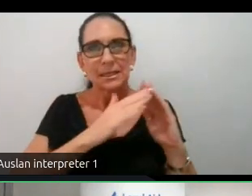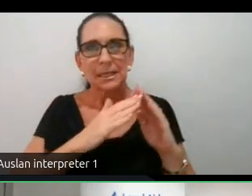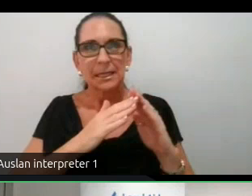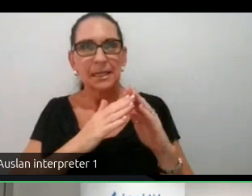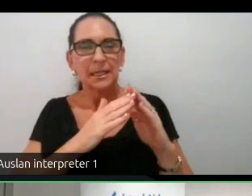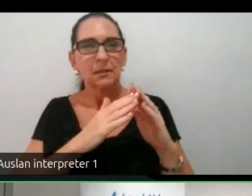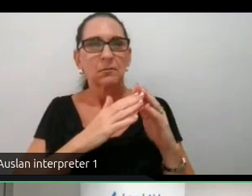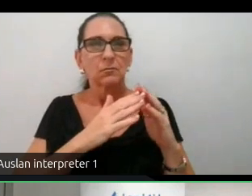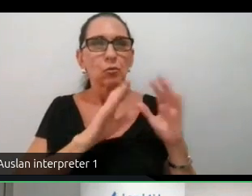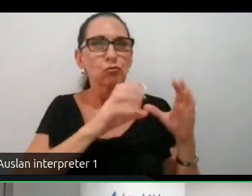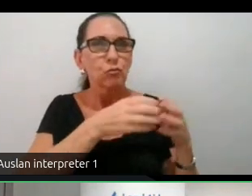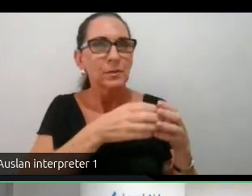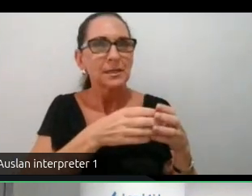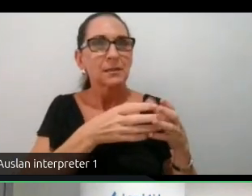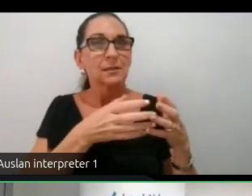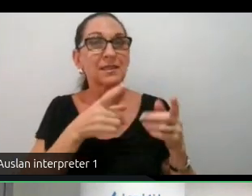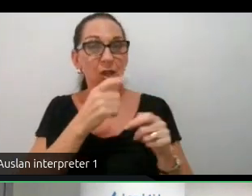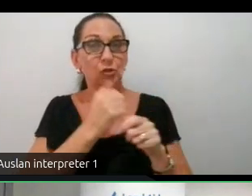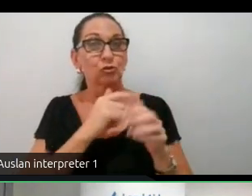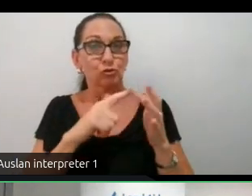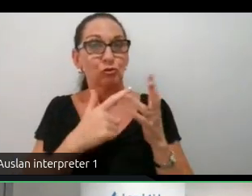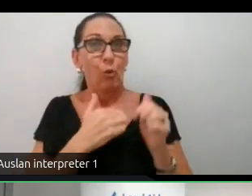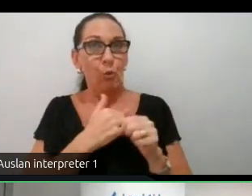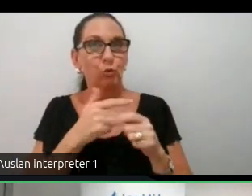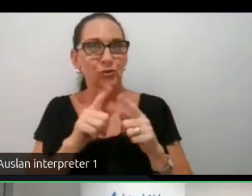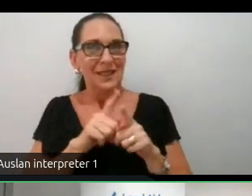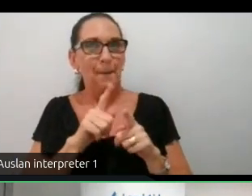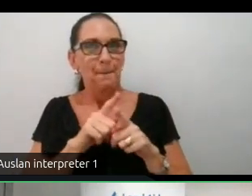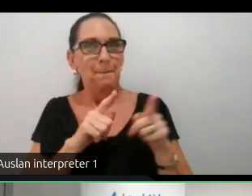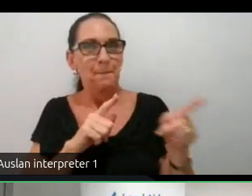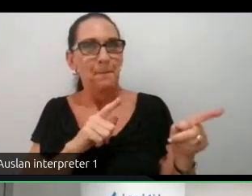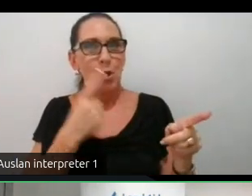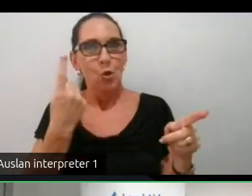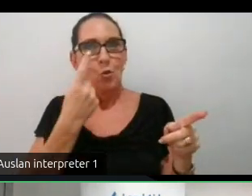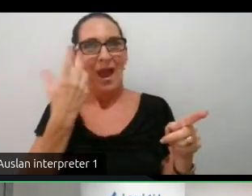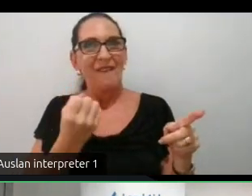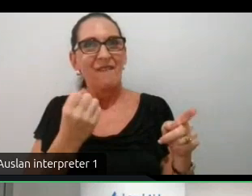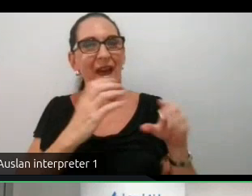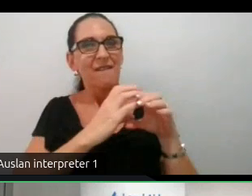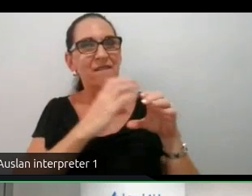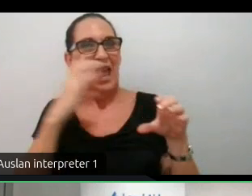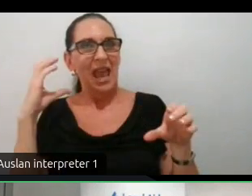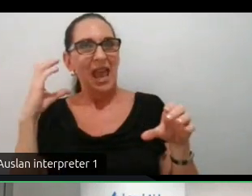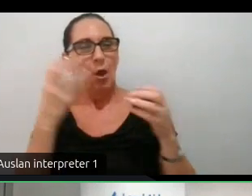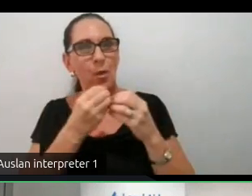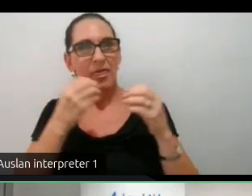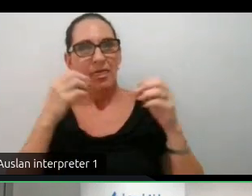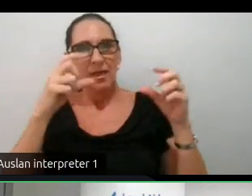active in community Facebook groups, which is what George has got here. Somebody in a branded van had